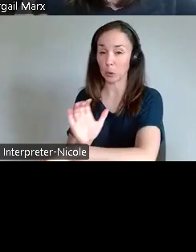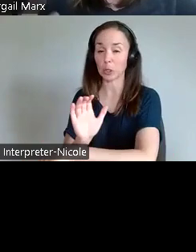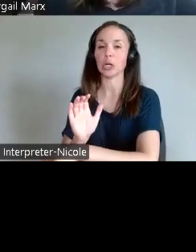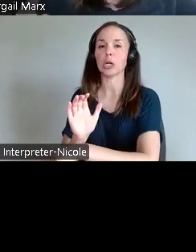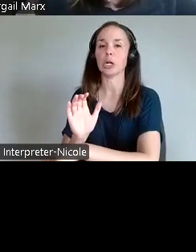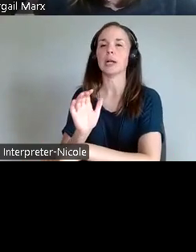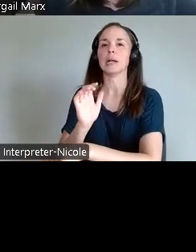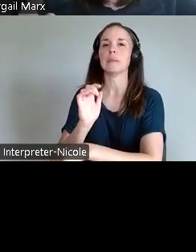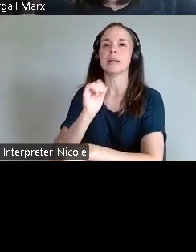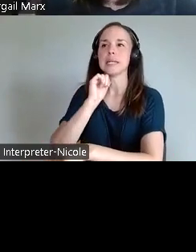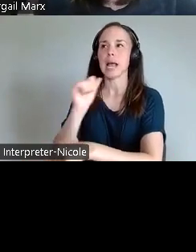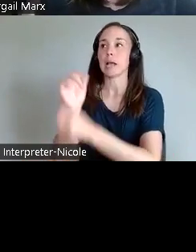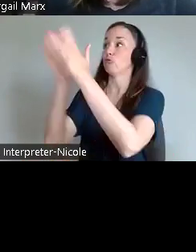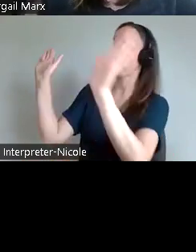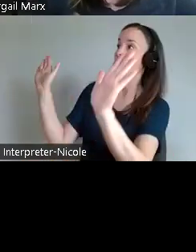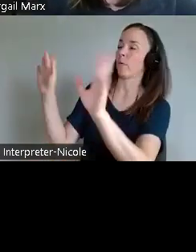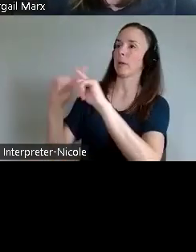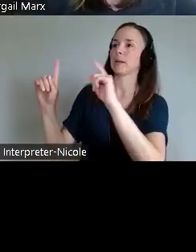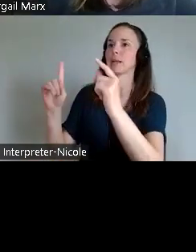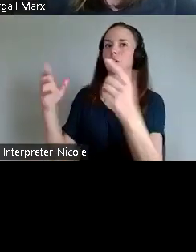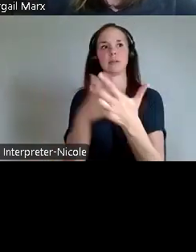it would be a computerized voice that sounds like them.